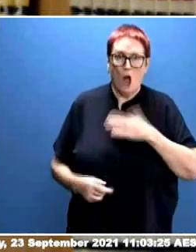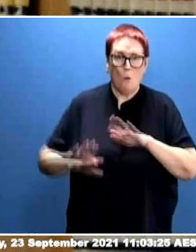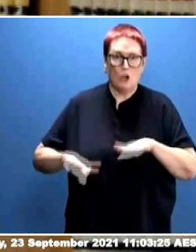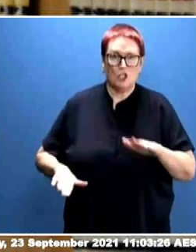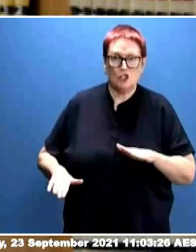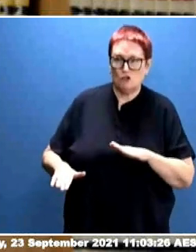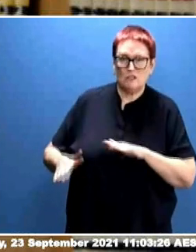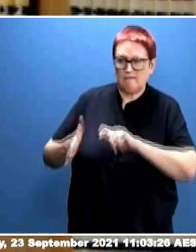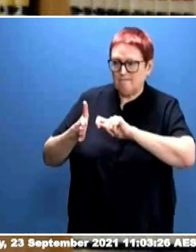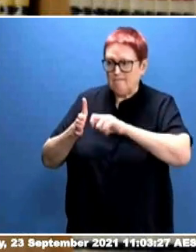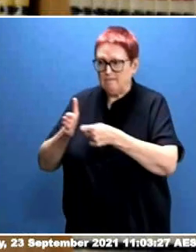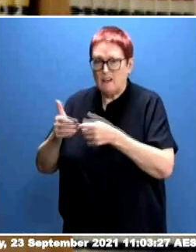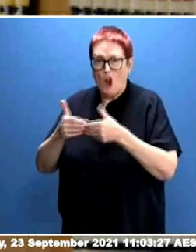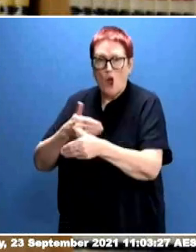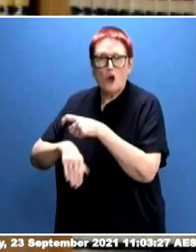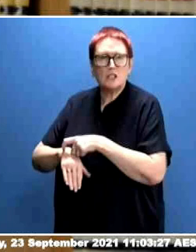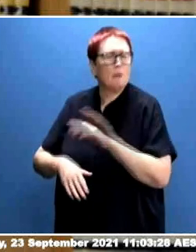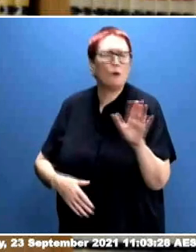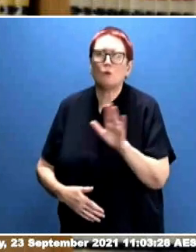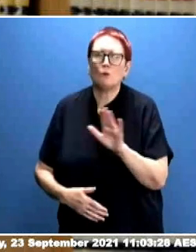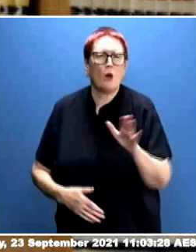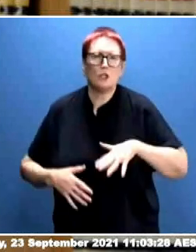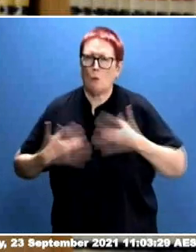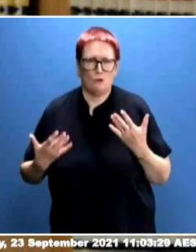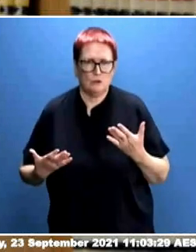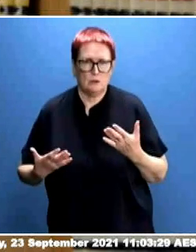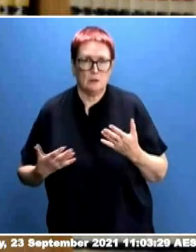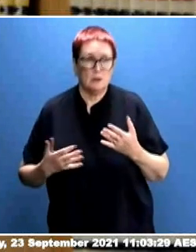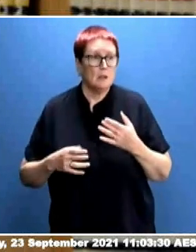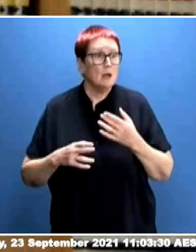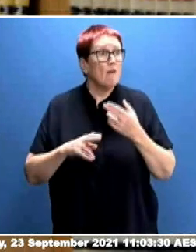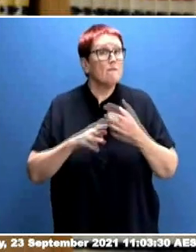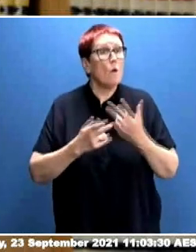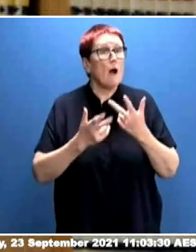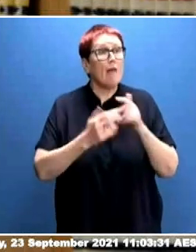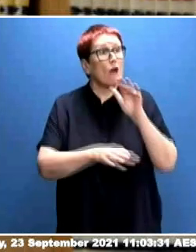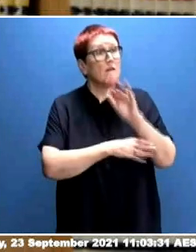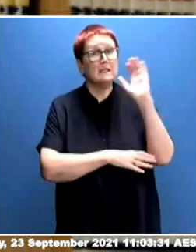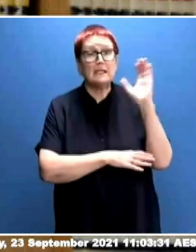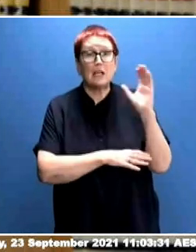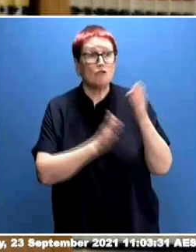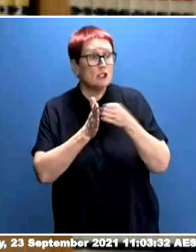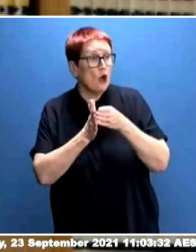for lengthy periods, and it's important to note that the models where children are held for longer periods, they have access to the community